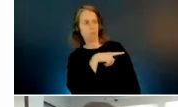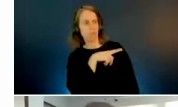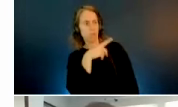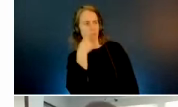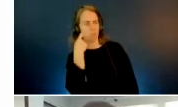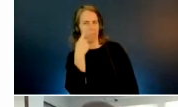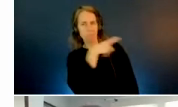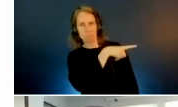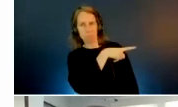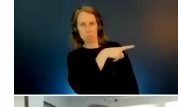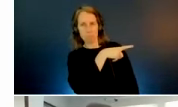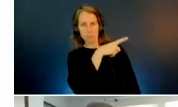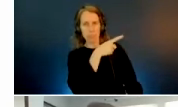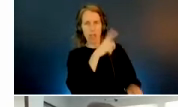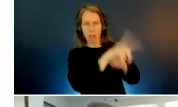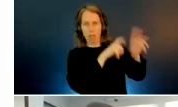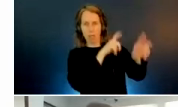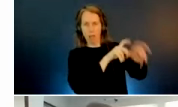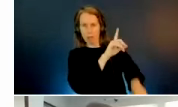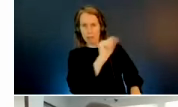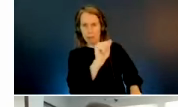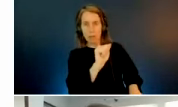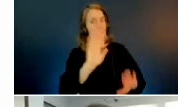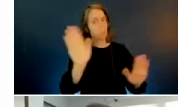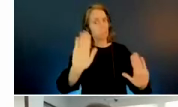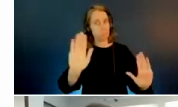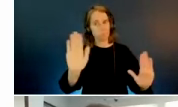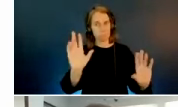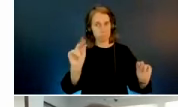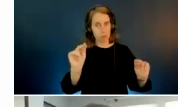to vote curbside they have to go inside to vote um and again curbside guarantees